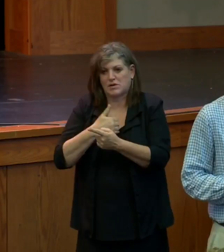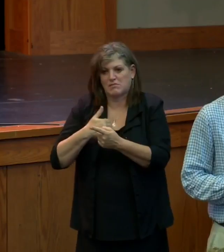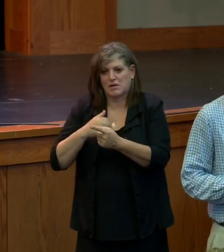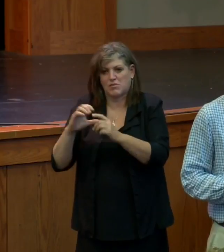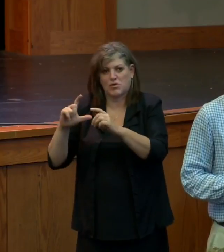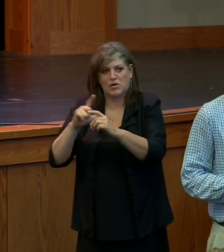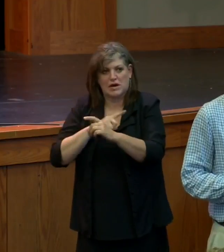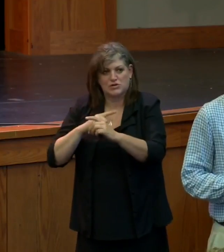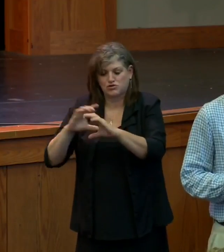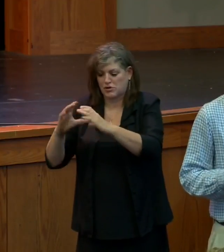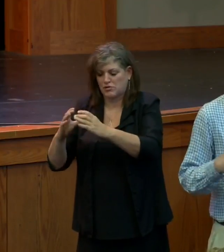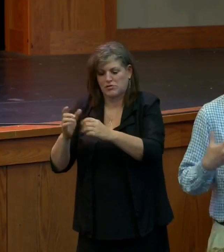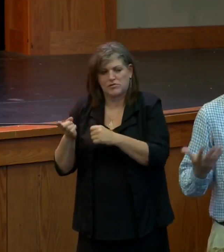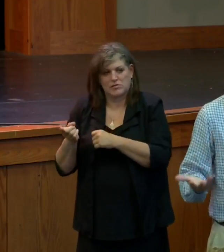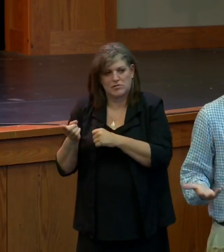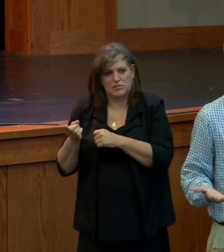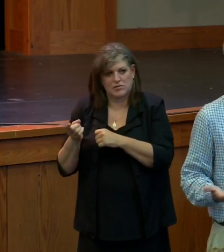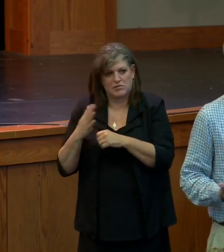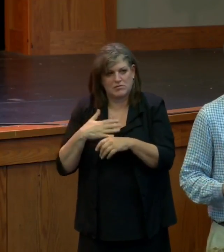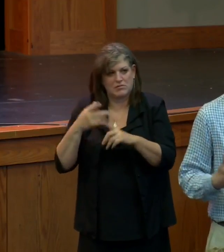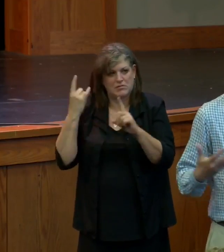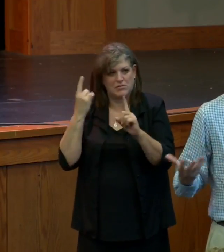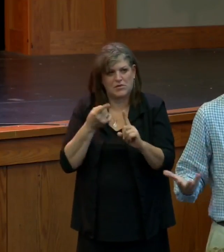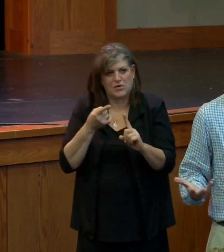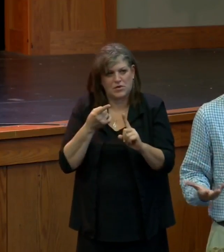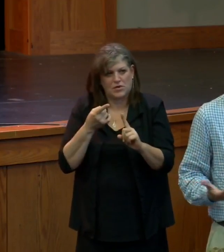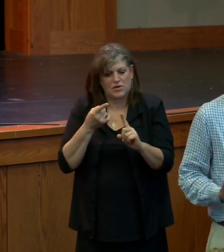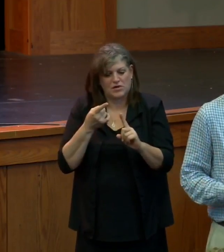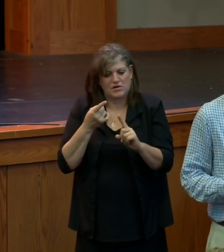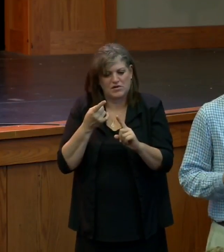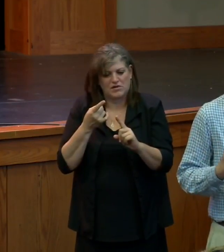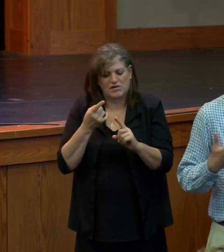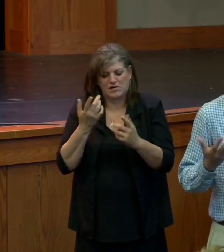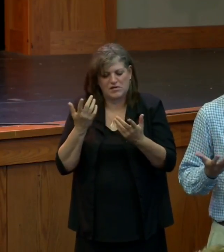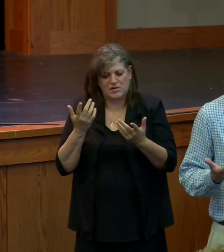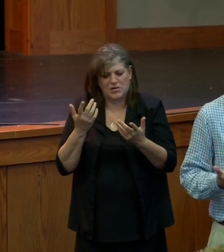LEGISLATURE, BUT THE WHOLE POINT OF THIS IS THAT WE'RE SUPPOSED